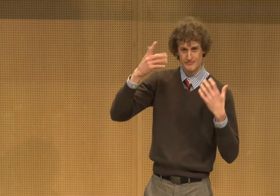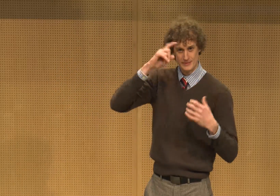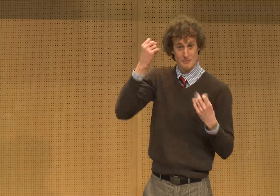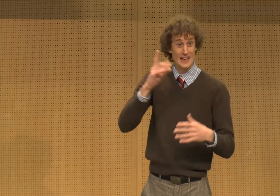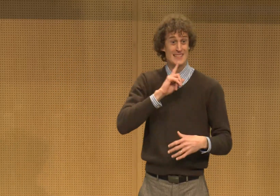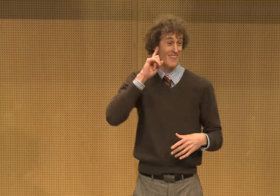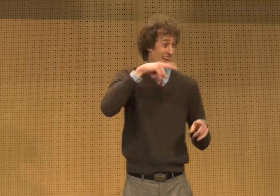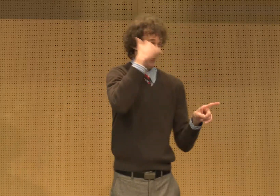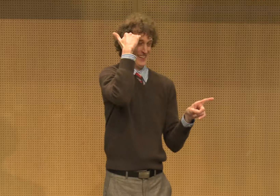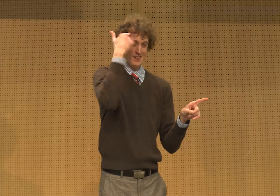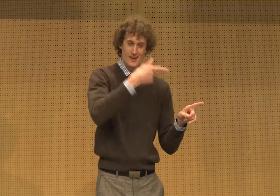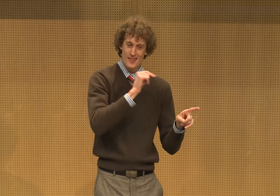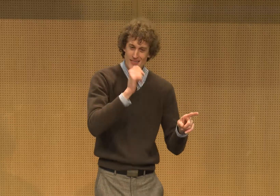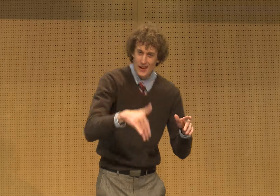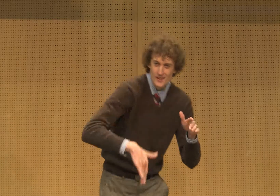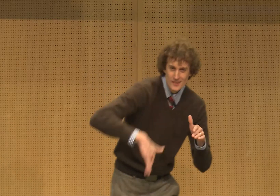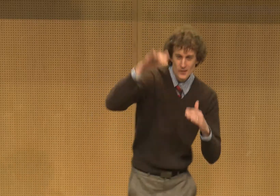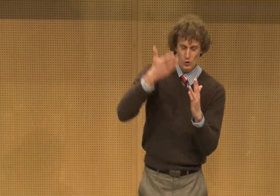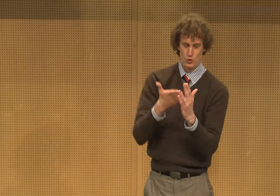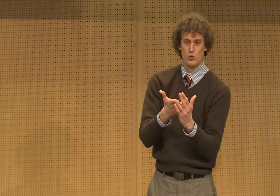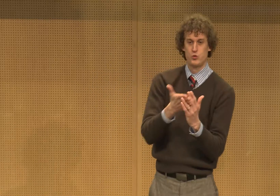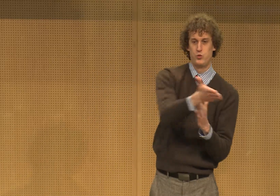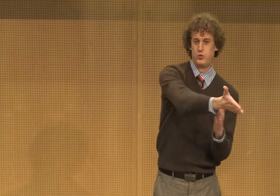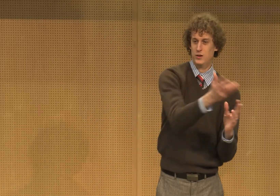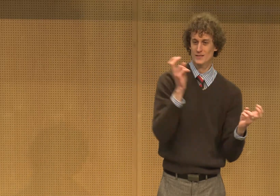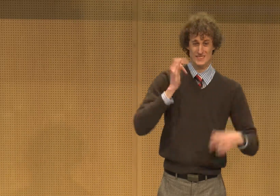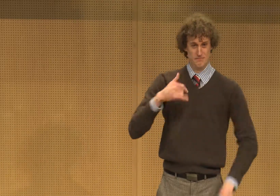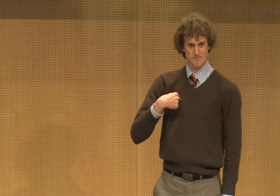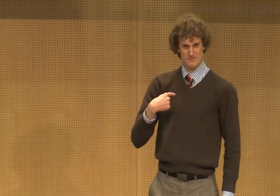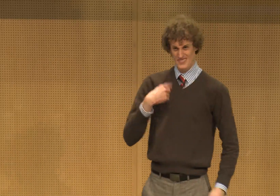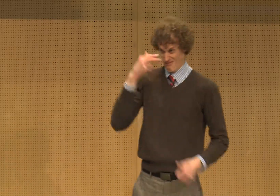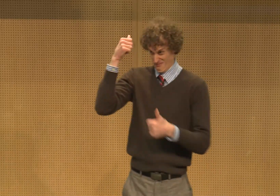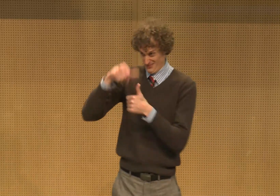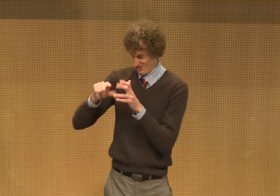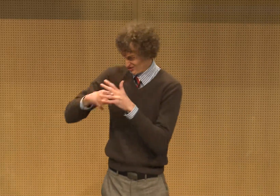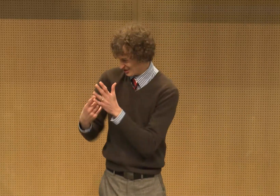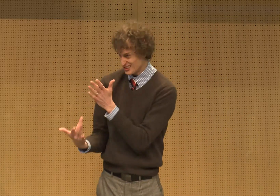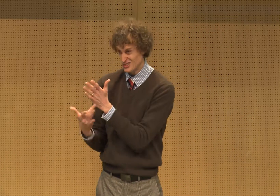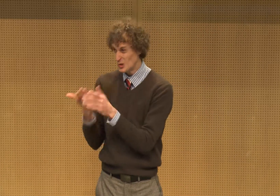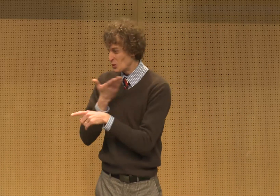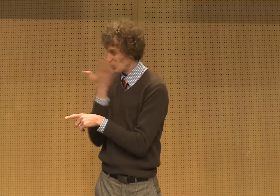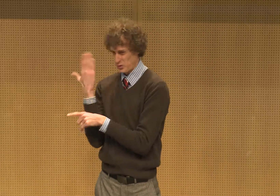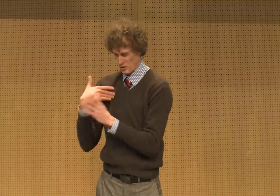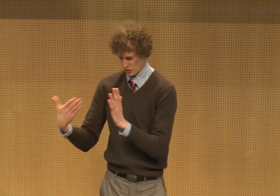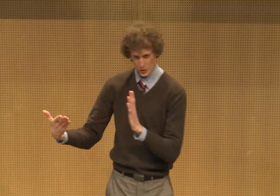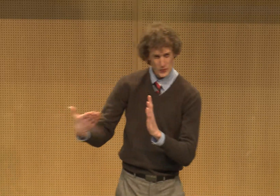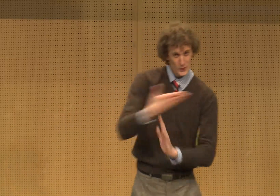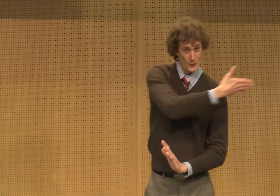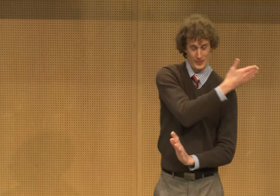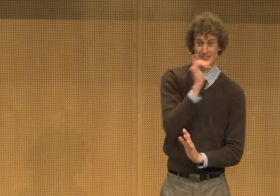But there were not very many people that were teaching in STEM that knew sign or were deaf and were able to teach,